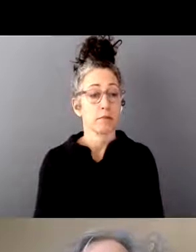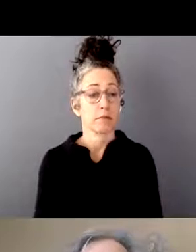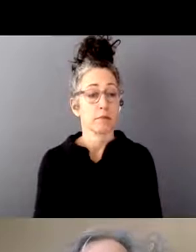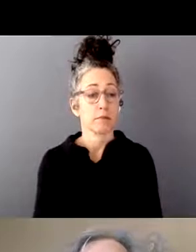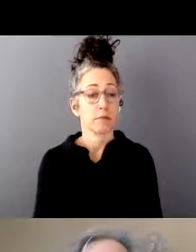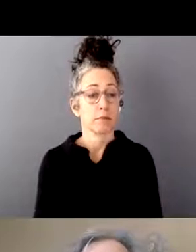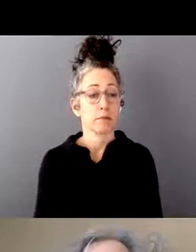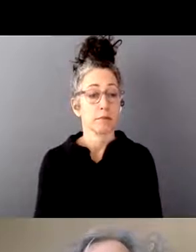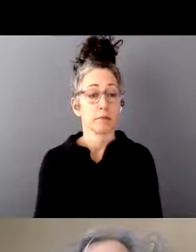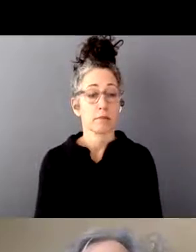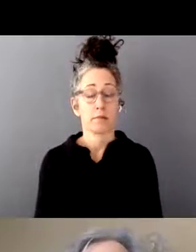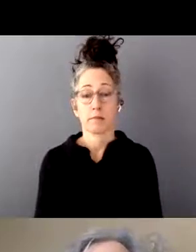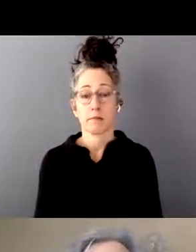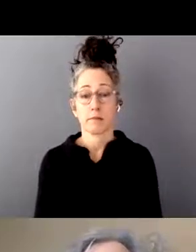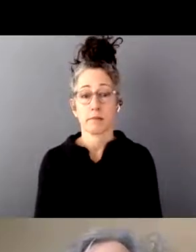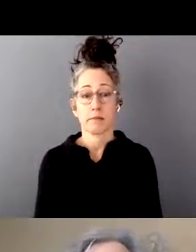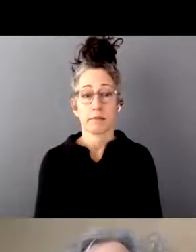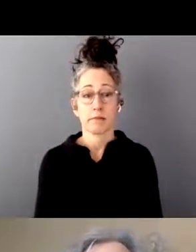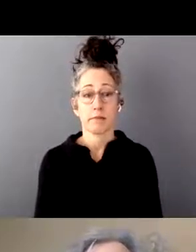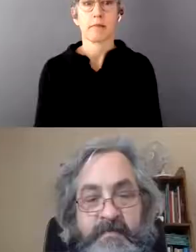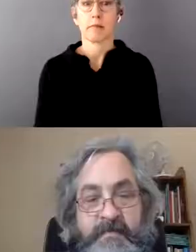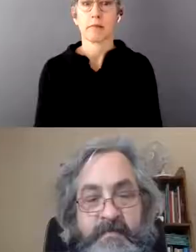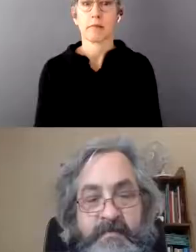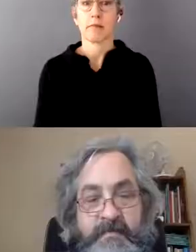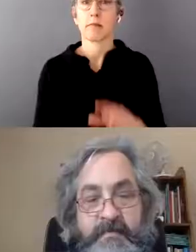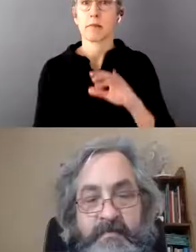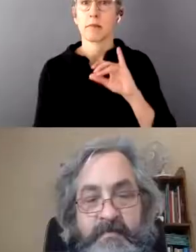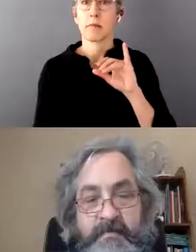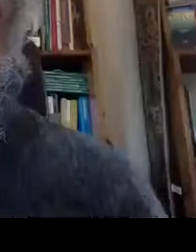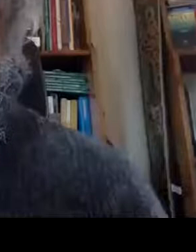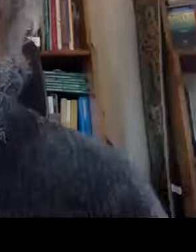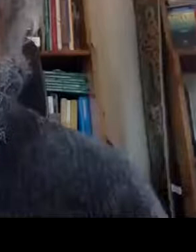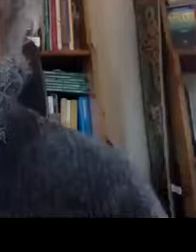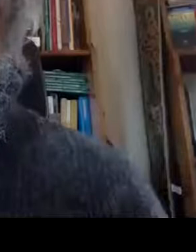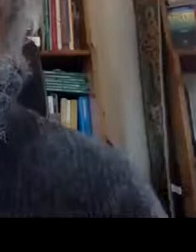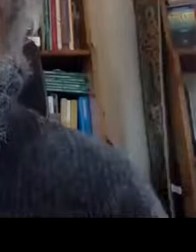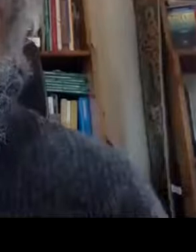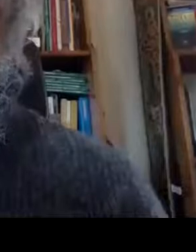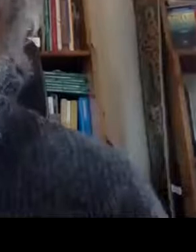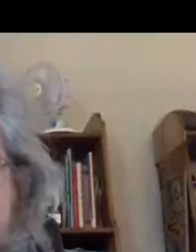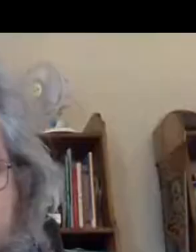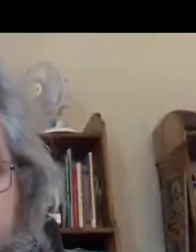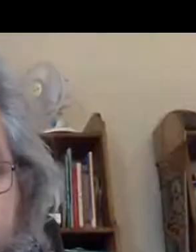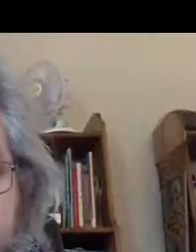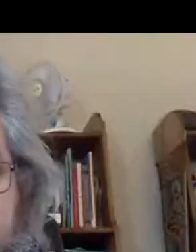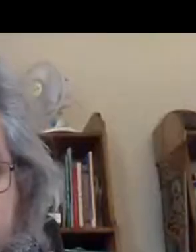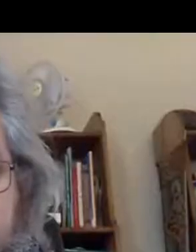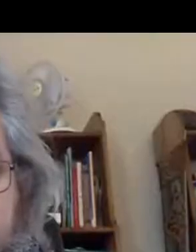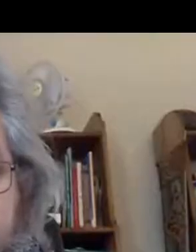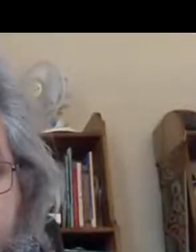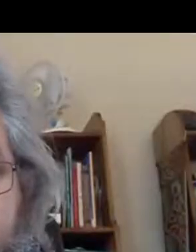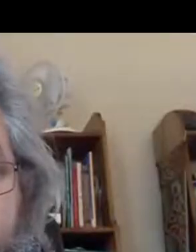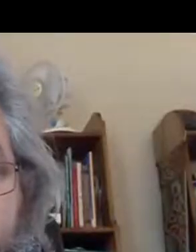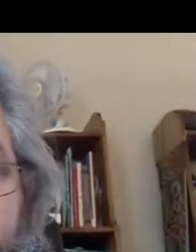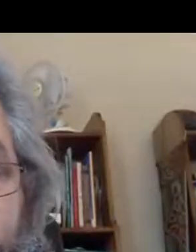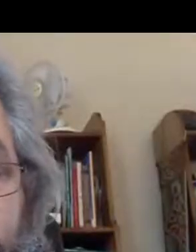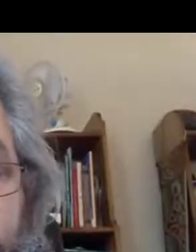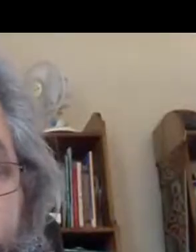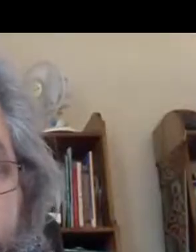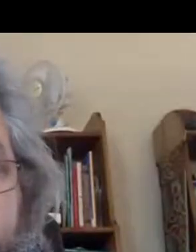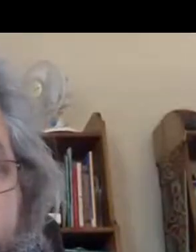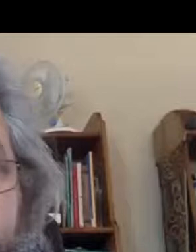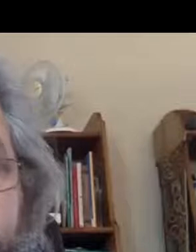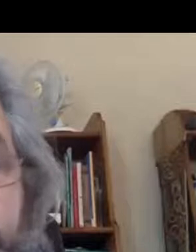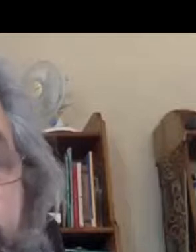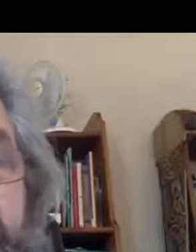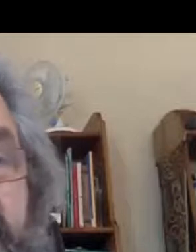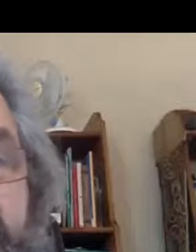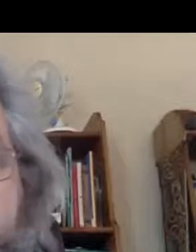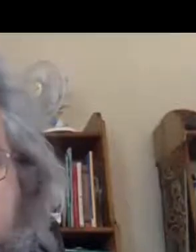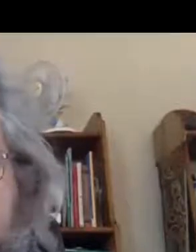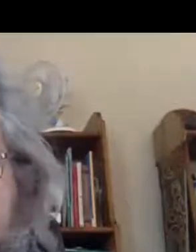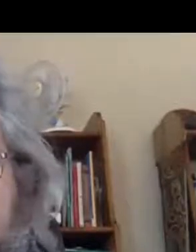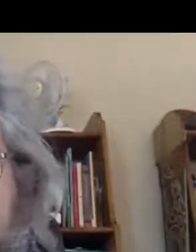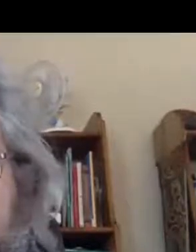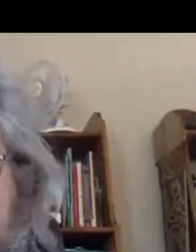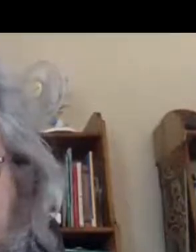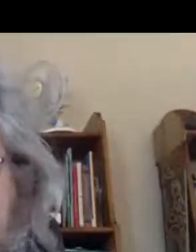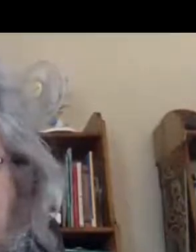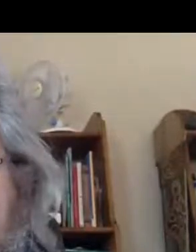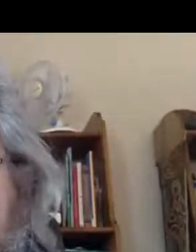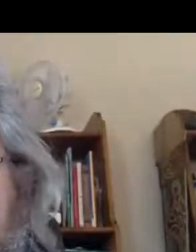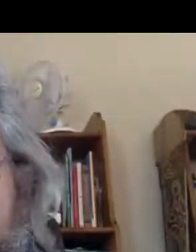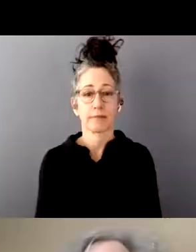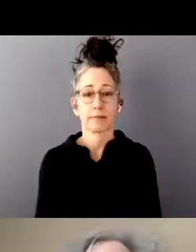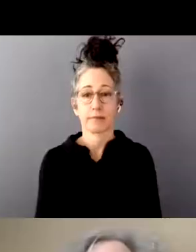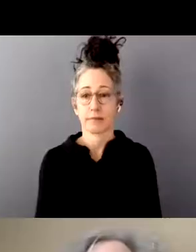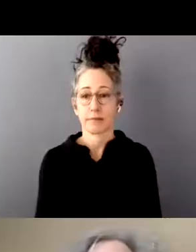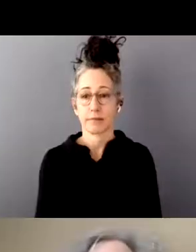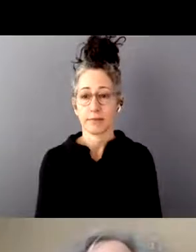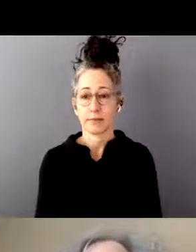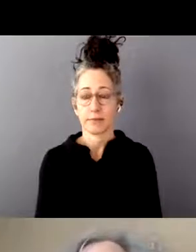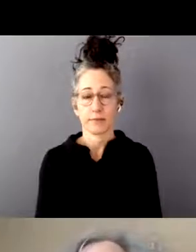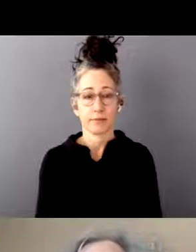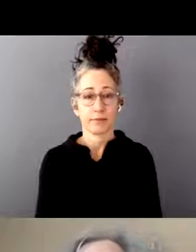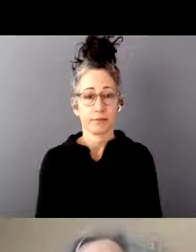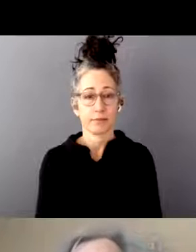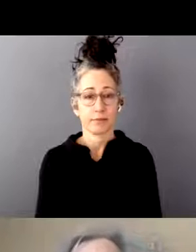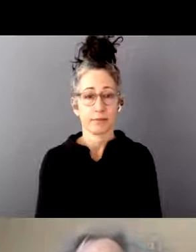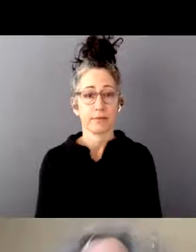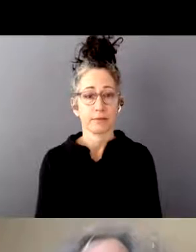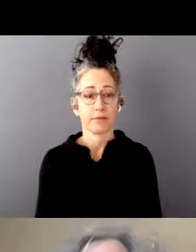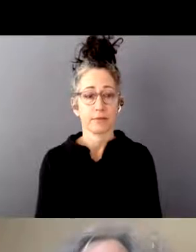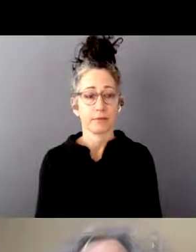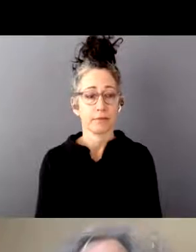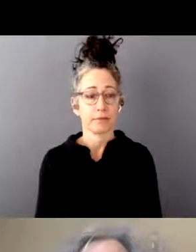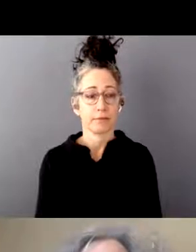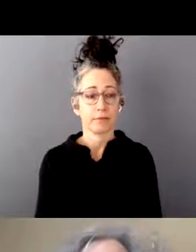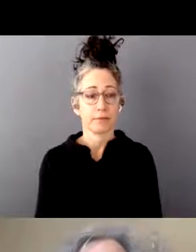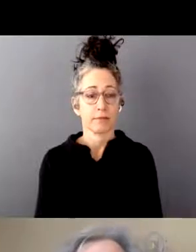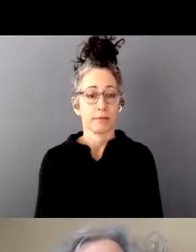I can see it, at least.